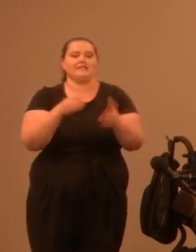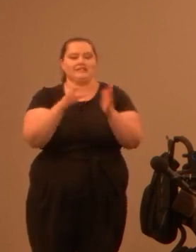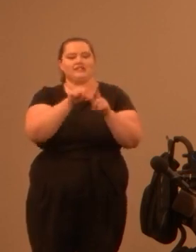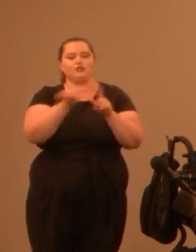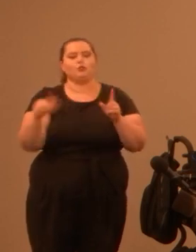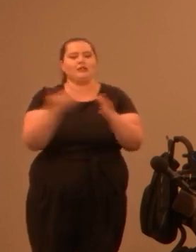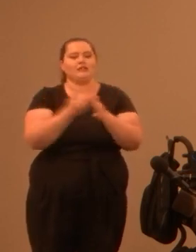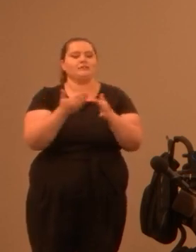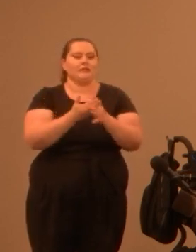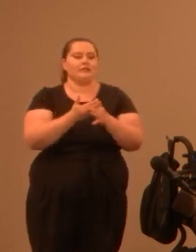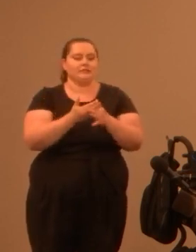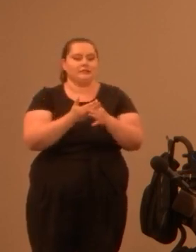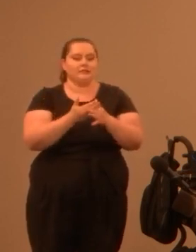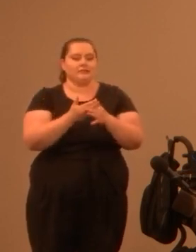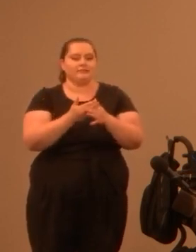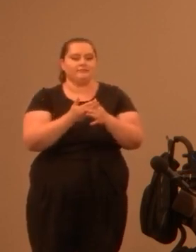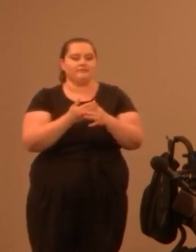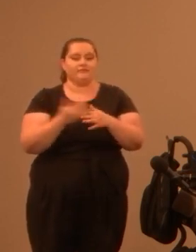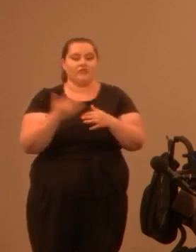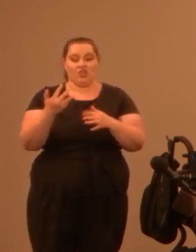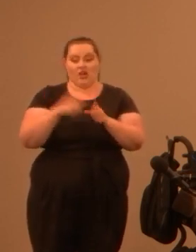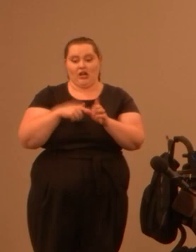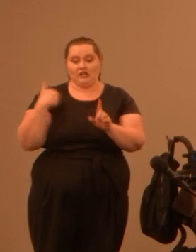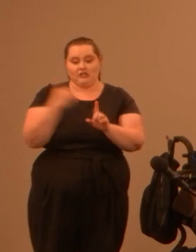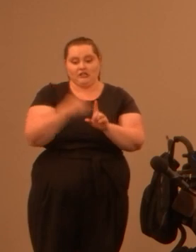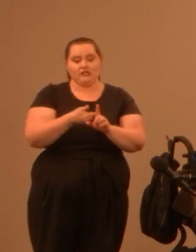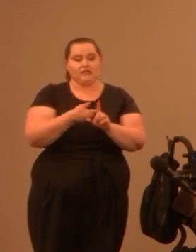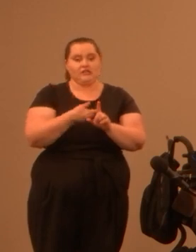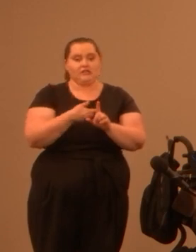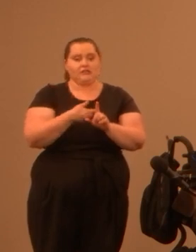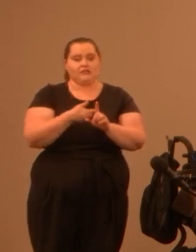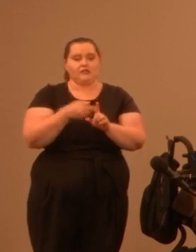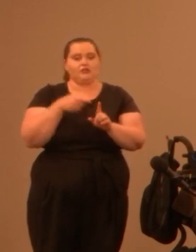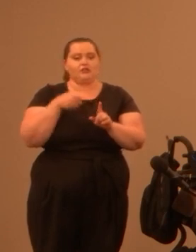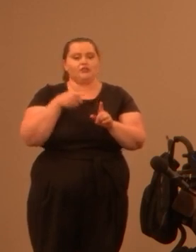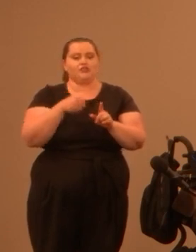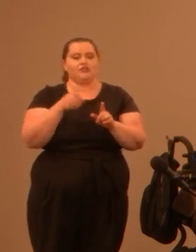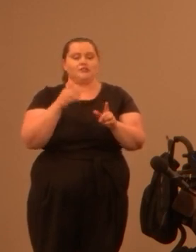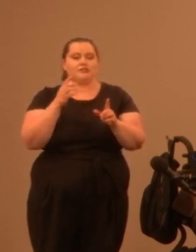For nine years, Vithya has been a driving force as the champion of the first wave